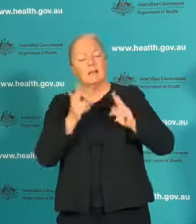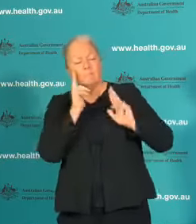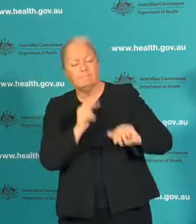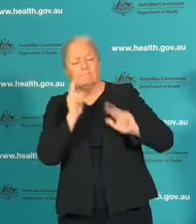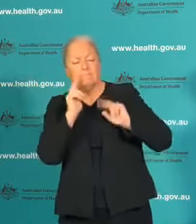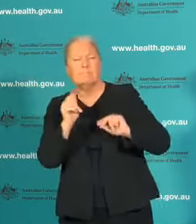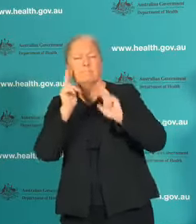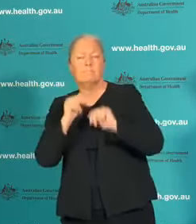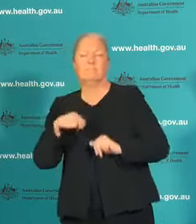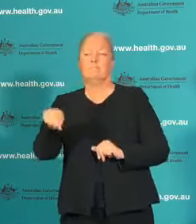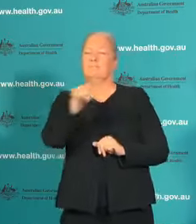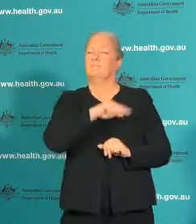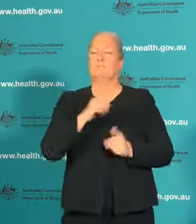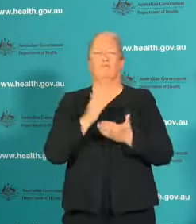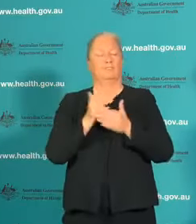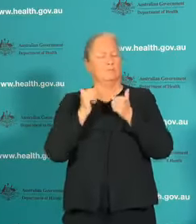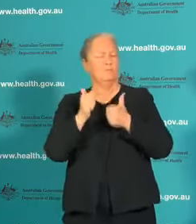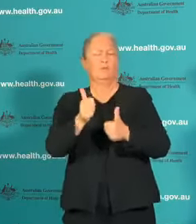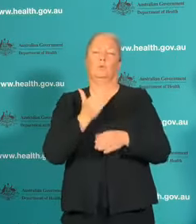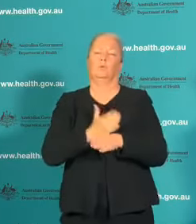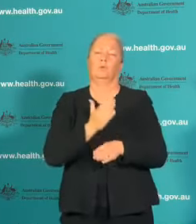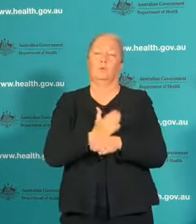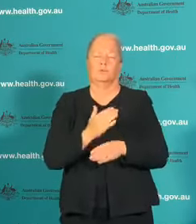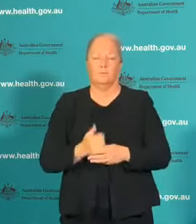Even the best run aged care facilities are susceptible